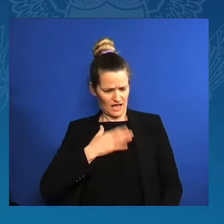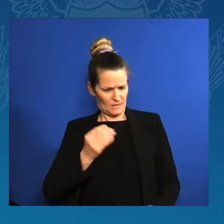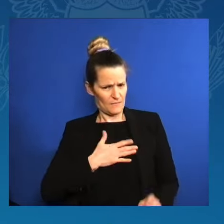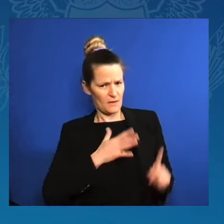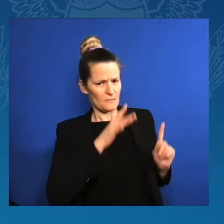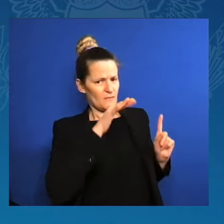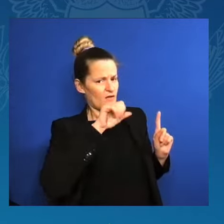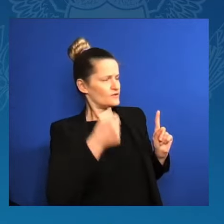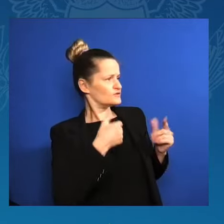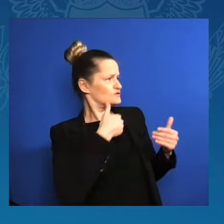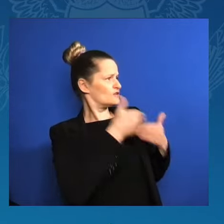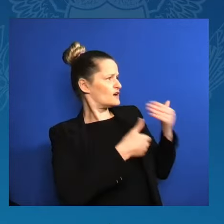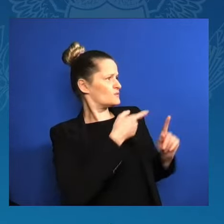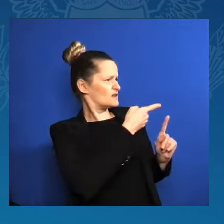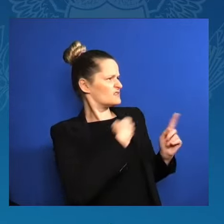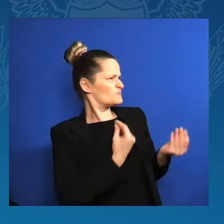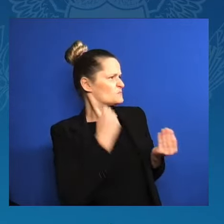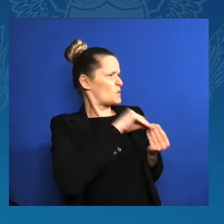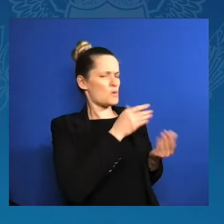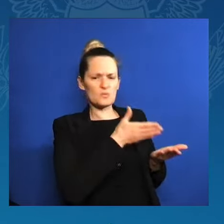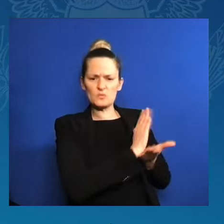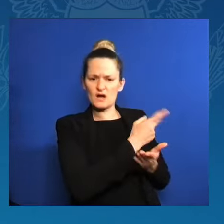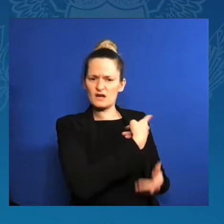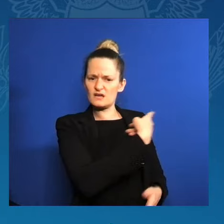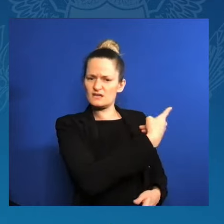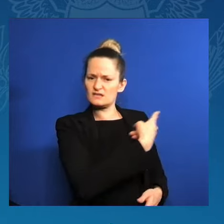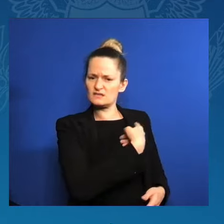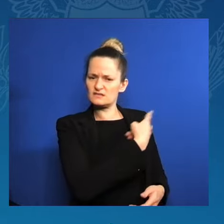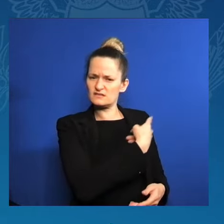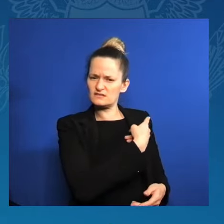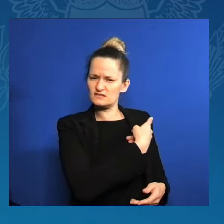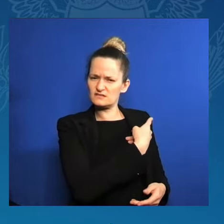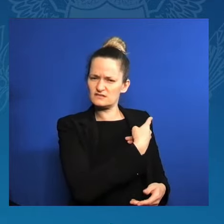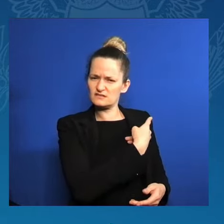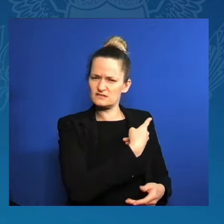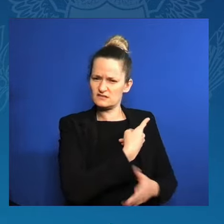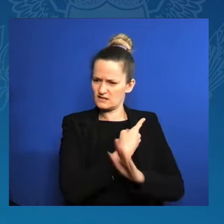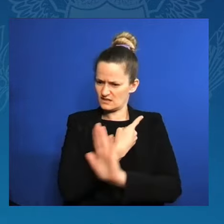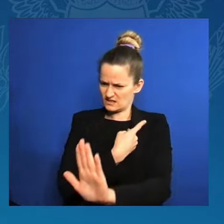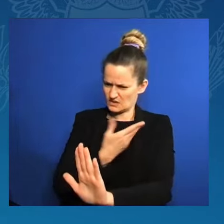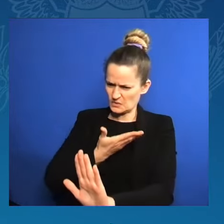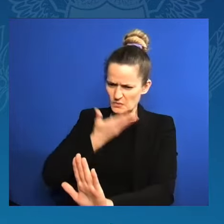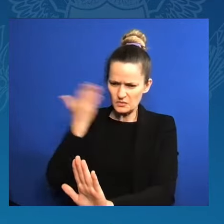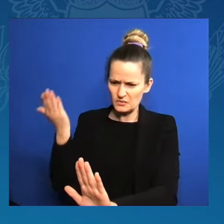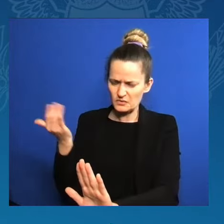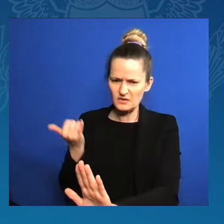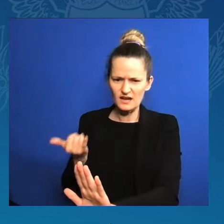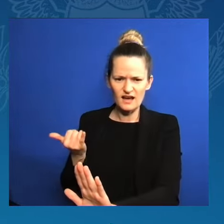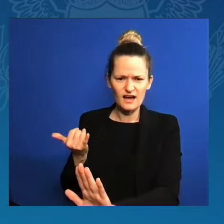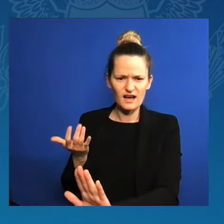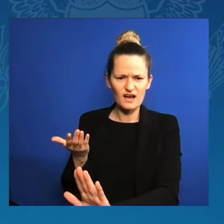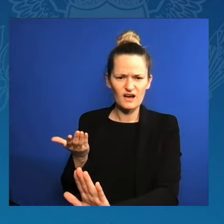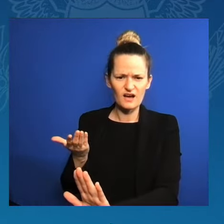And so, the three words that came to me that I publicly spoke --